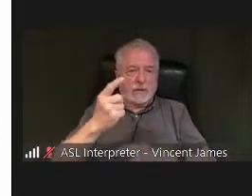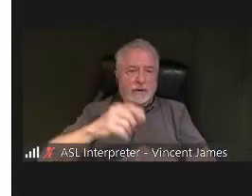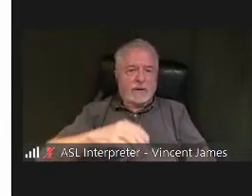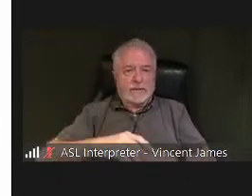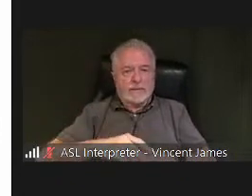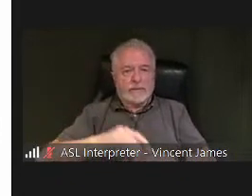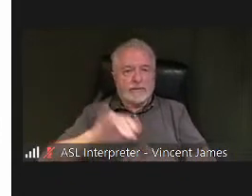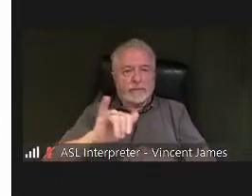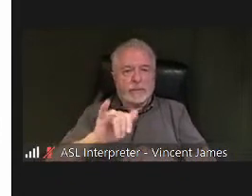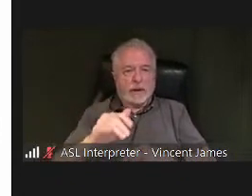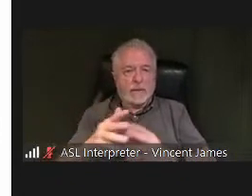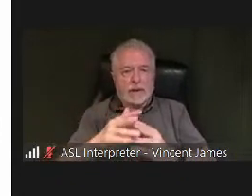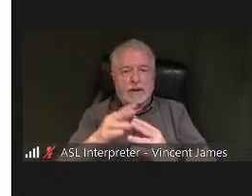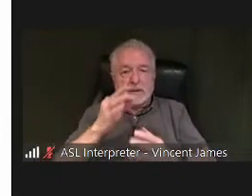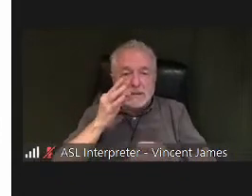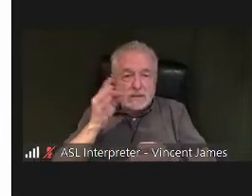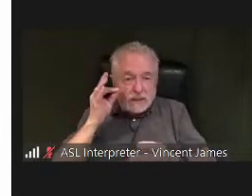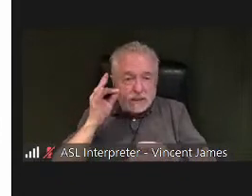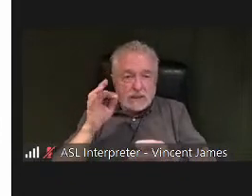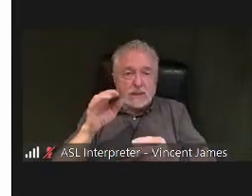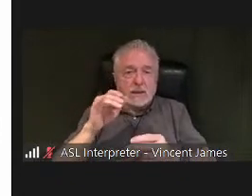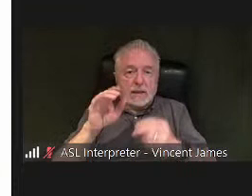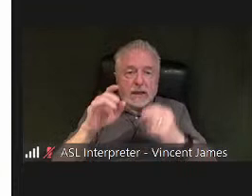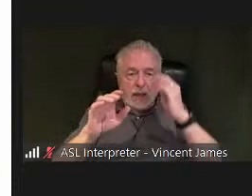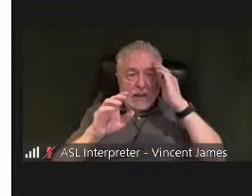Also, American Indian and Alaskan native